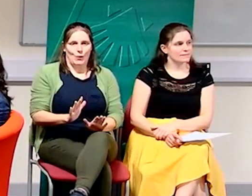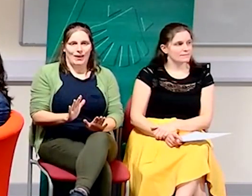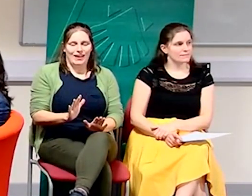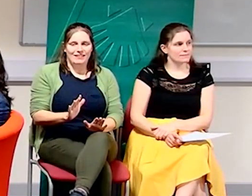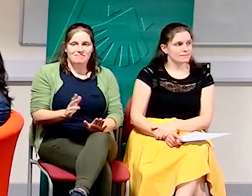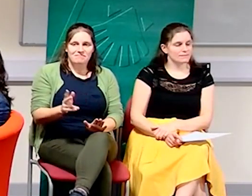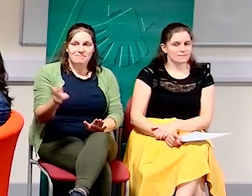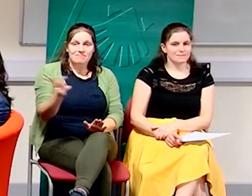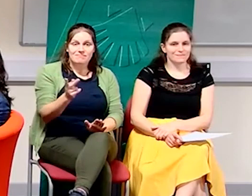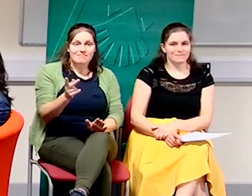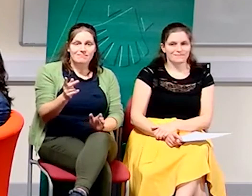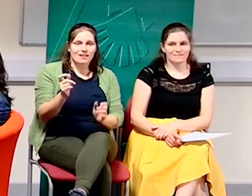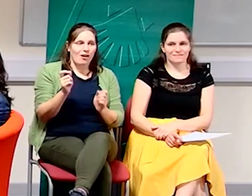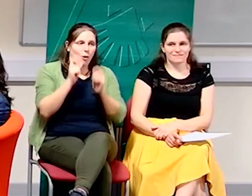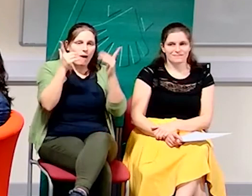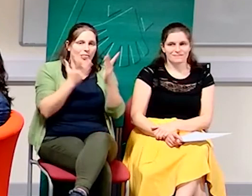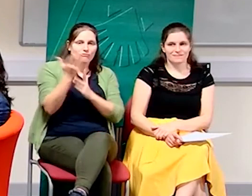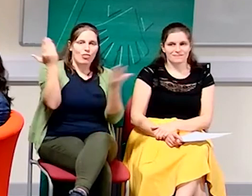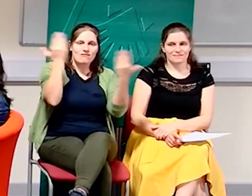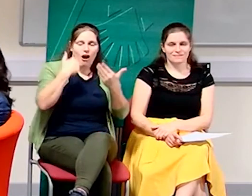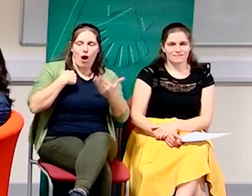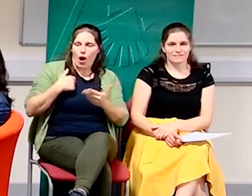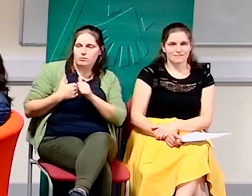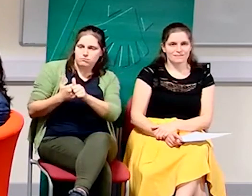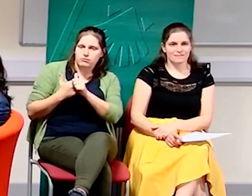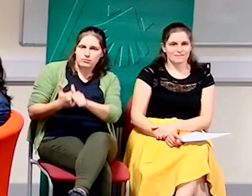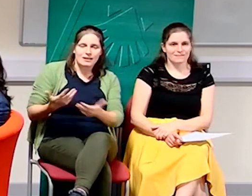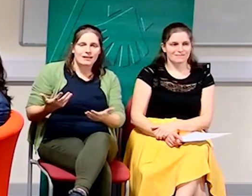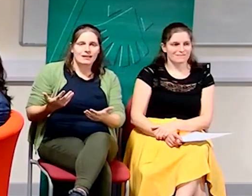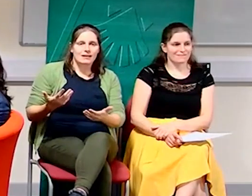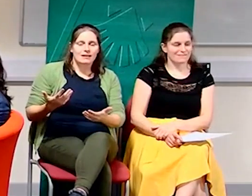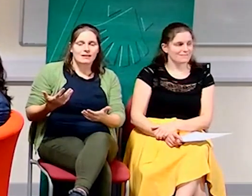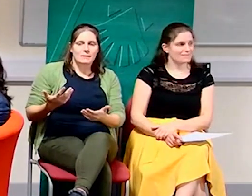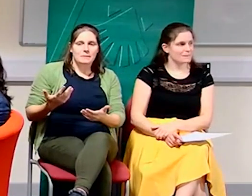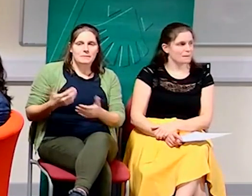was off all night with an earache I was there for them so might get me a bit um you know but